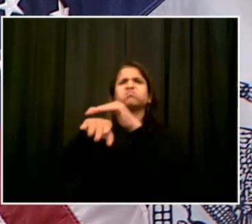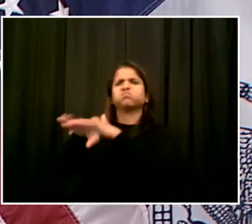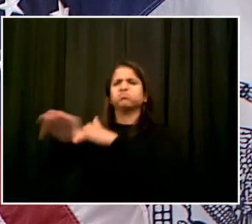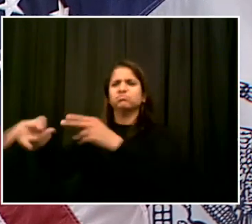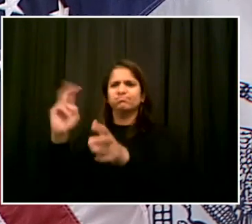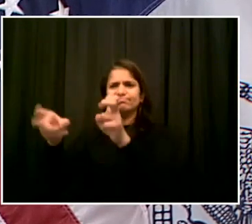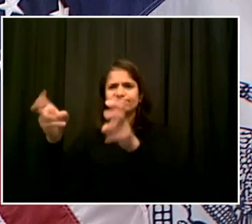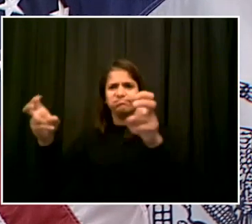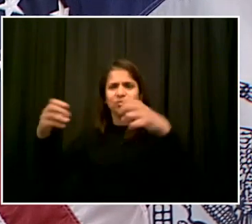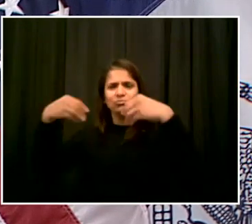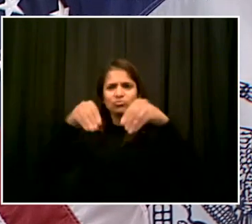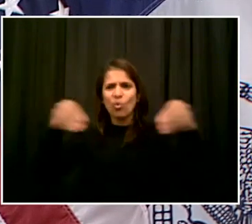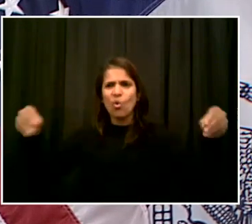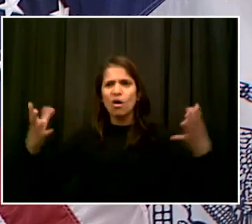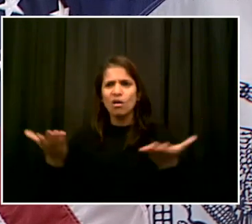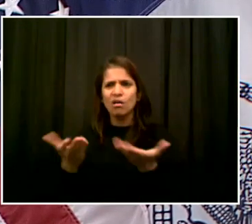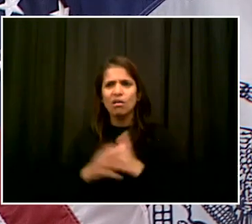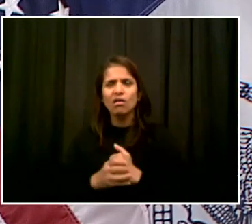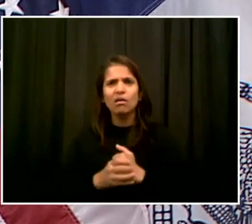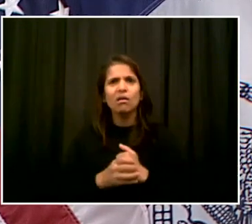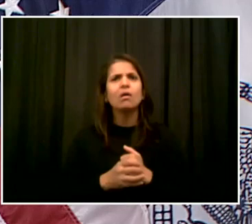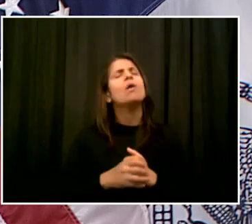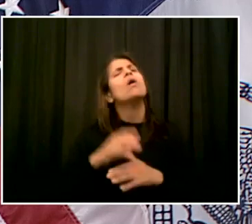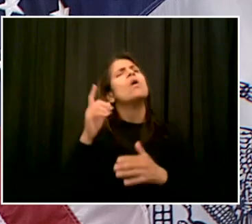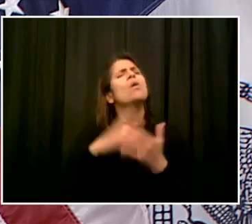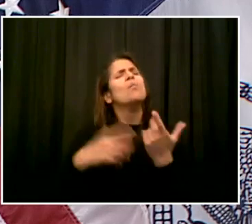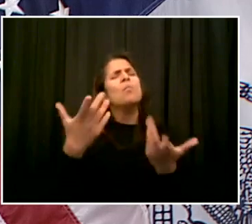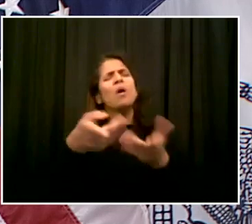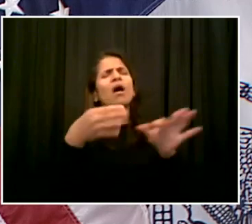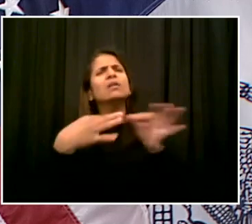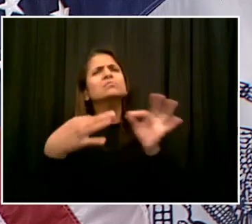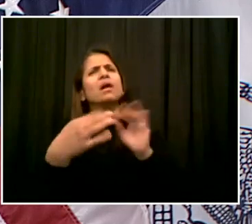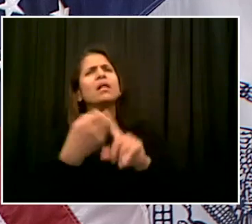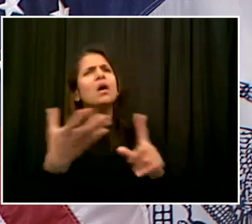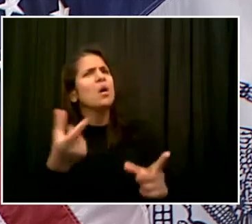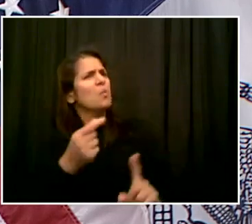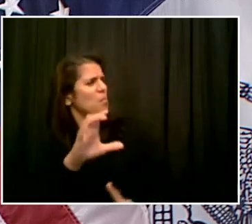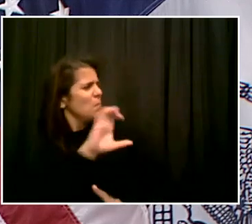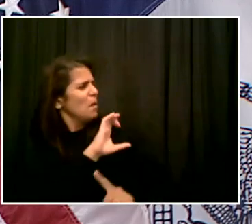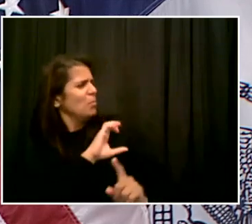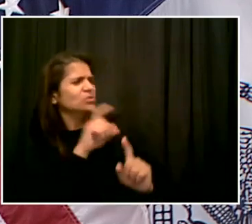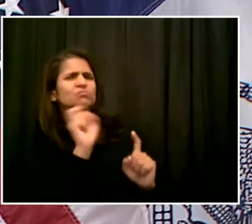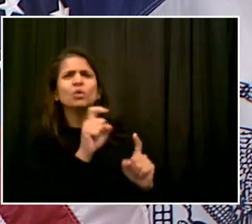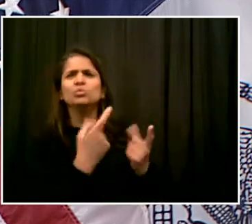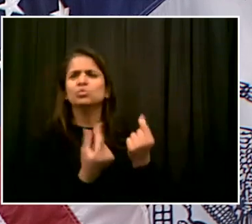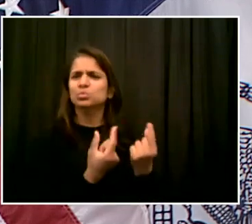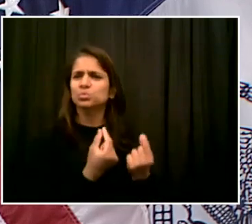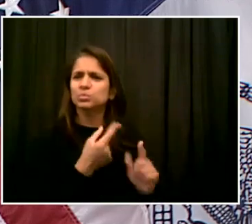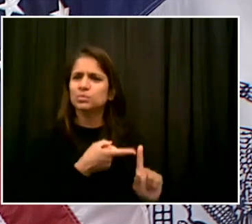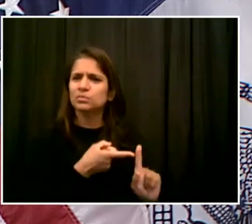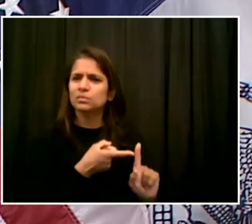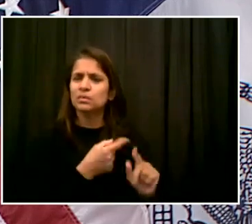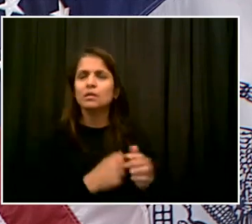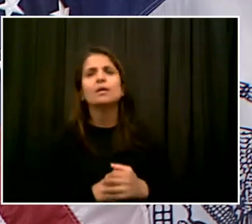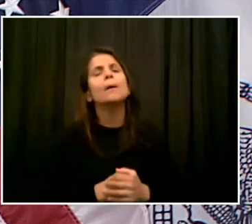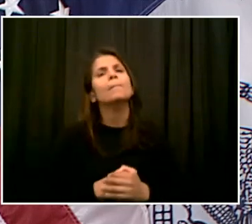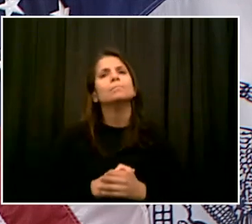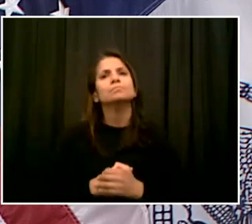LOOTERS WERE ABLE TO STEAL AND WHAT WERE THE INSTRUCTIONS AT THE TIME.